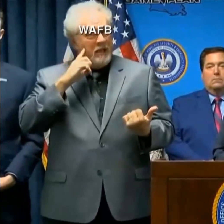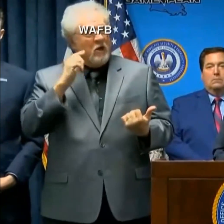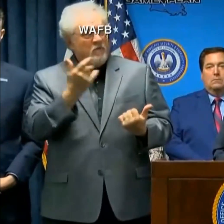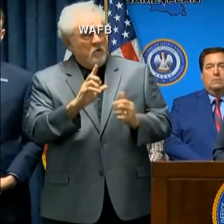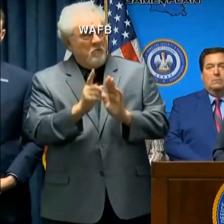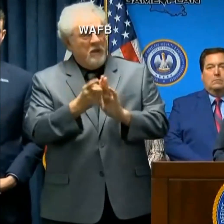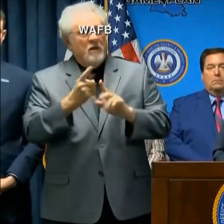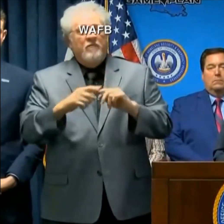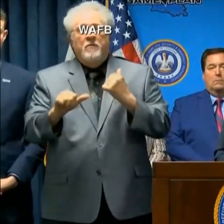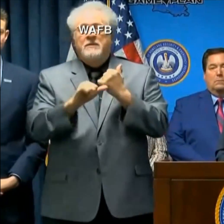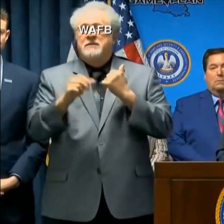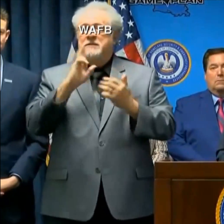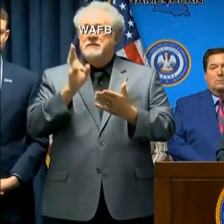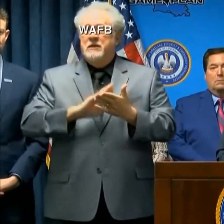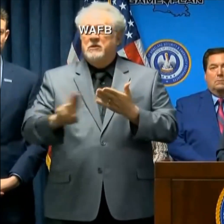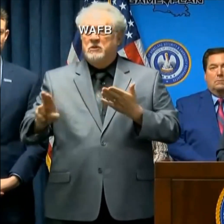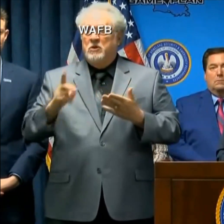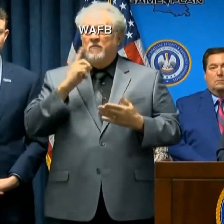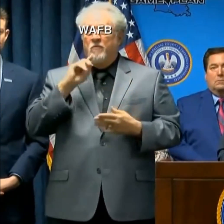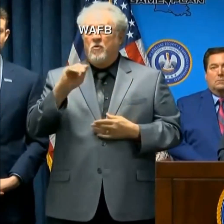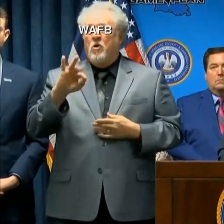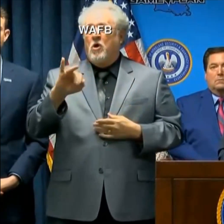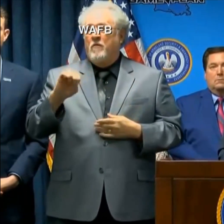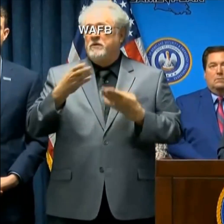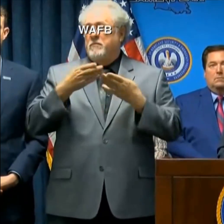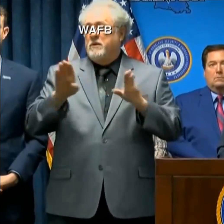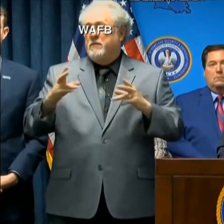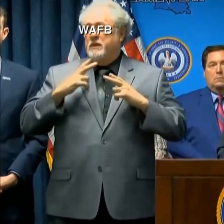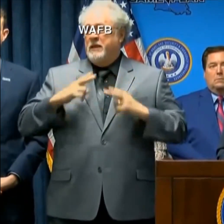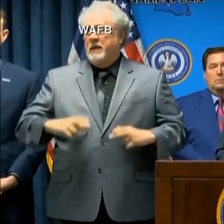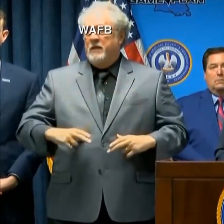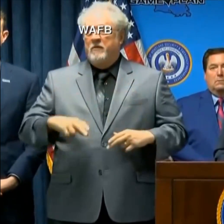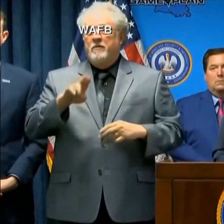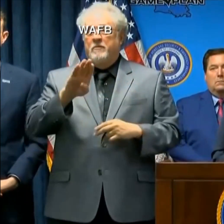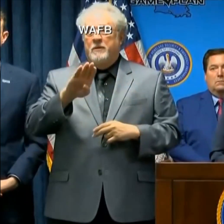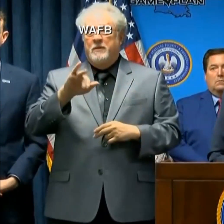from Assistant Secretary of the Office of Public Health dr. Alex bu and